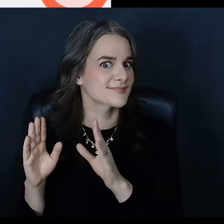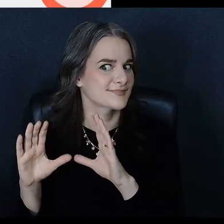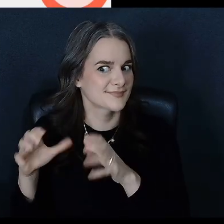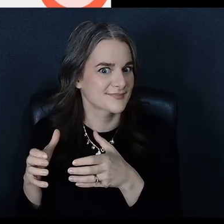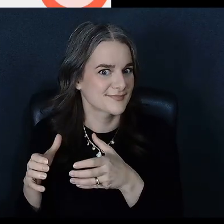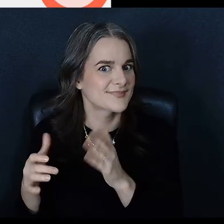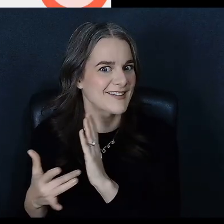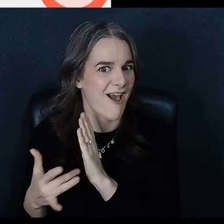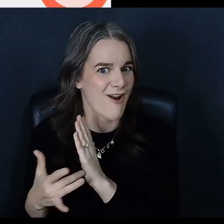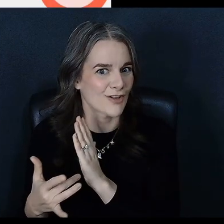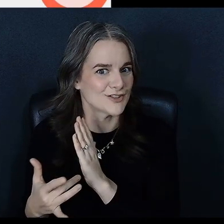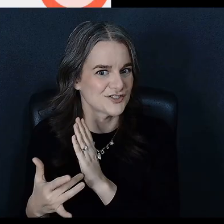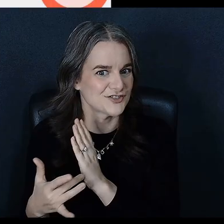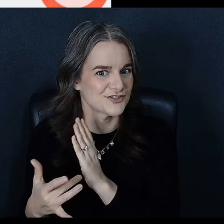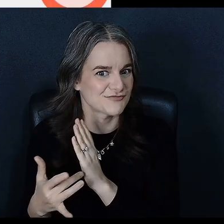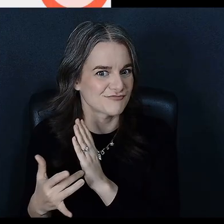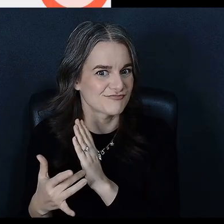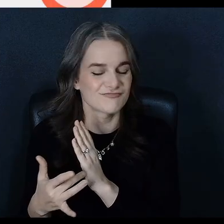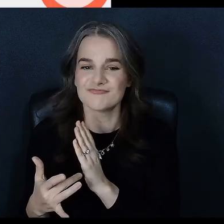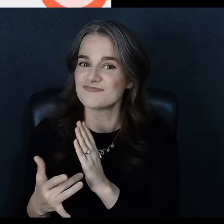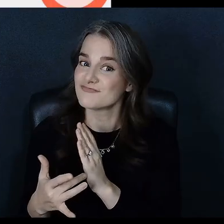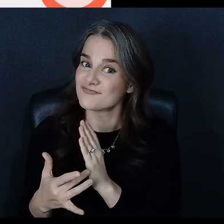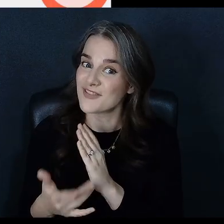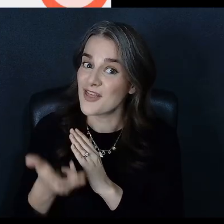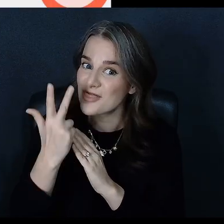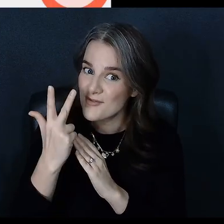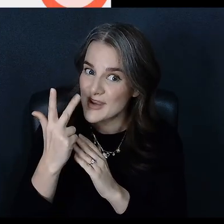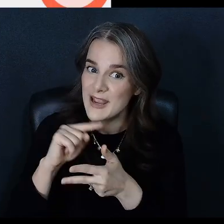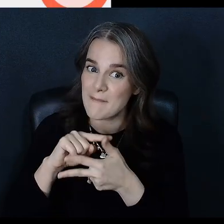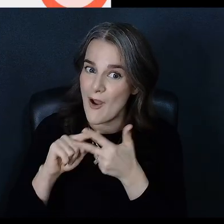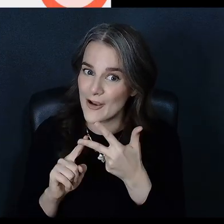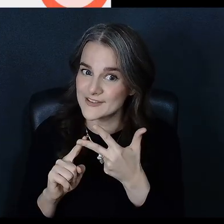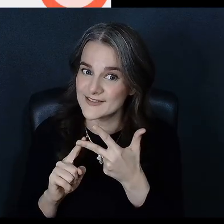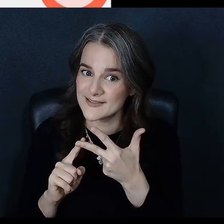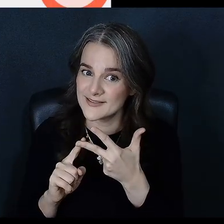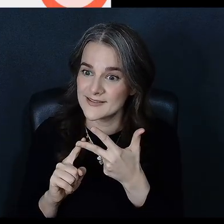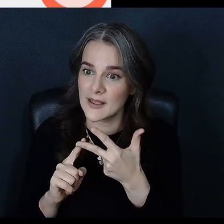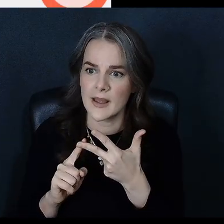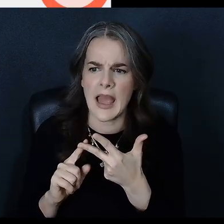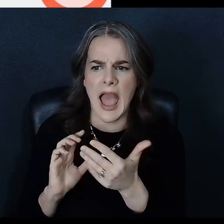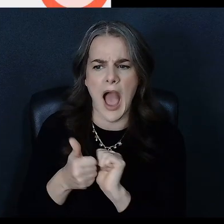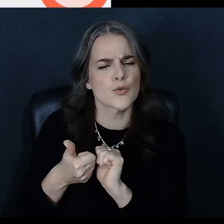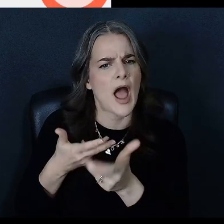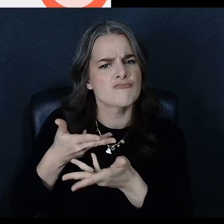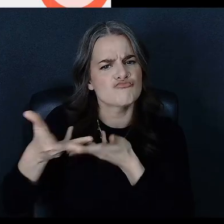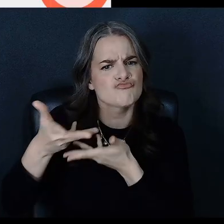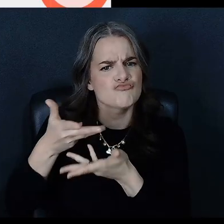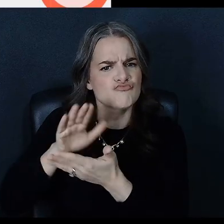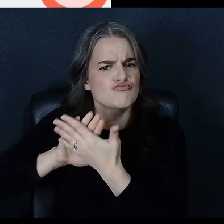And the technology, really, broken into three parts-- how I input into the technology. That's what we're going to talk about today-- access.